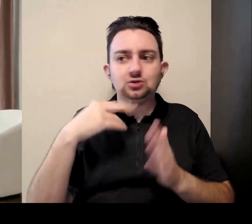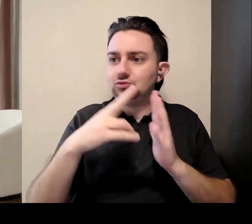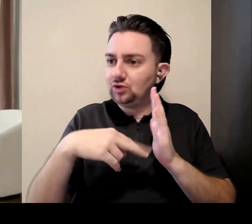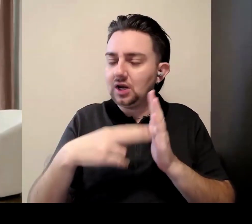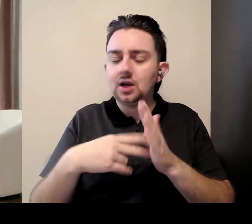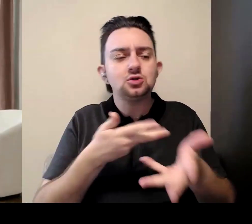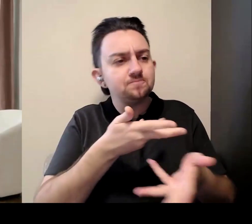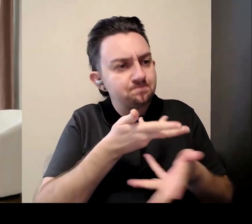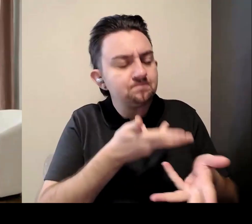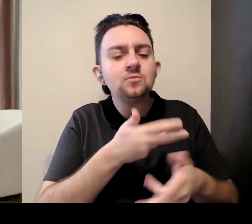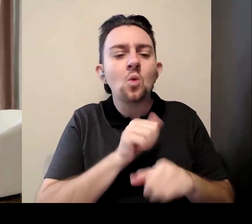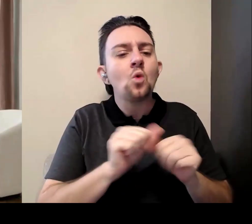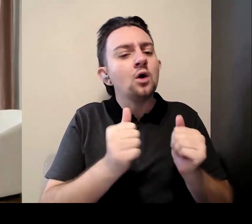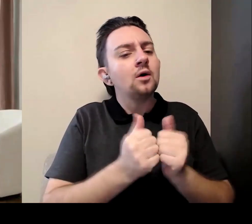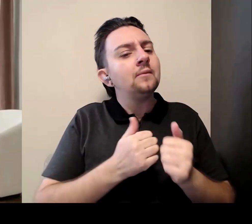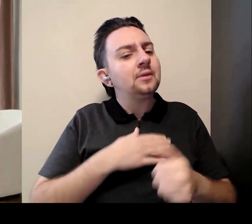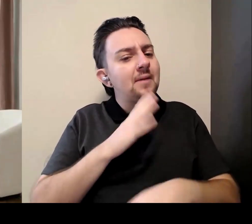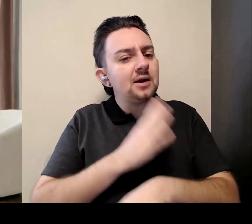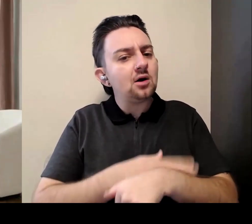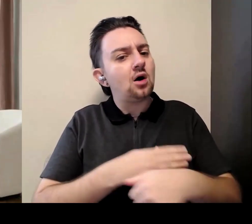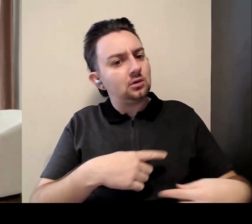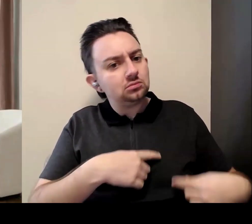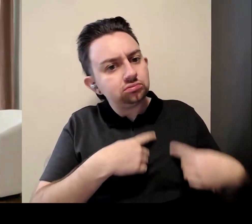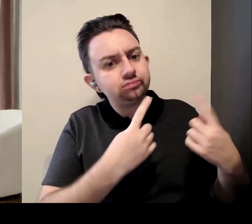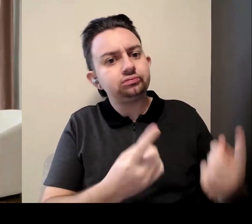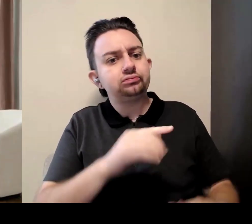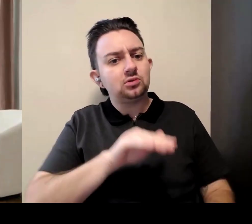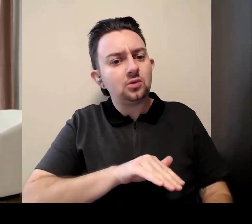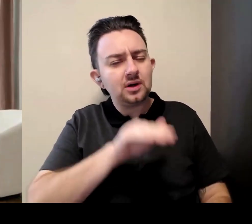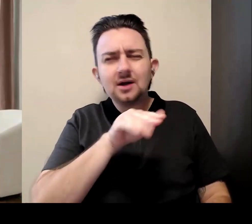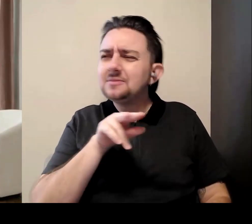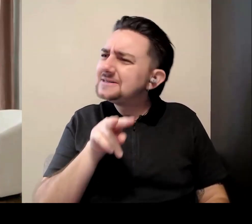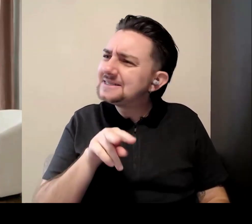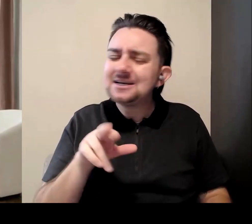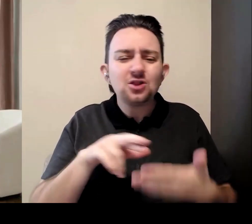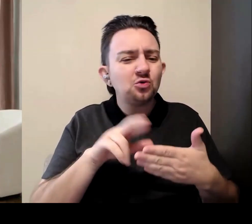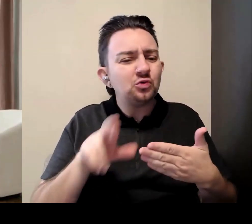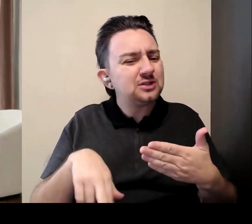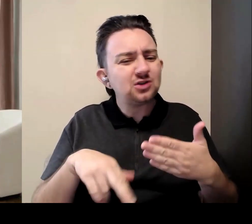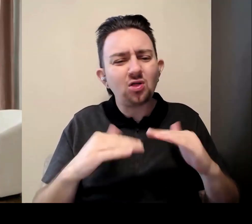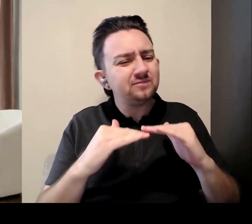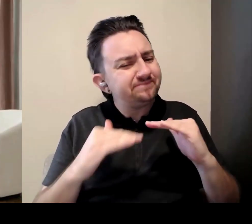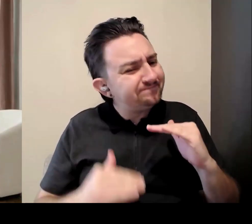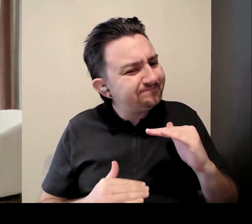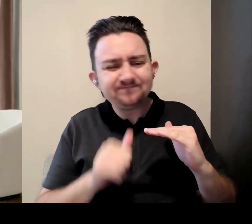And we just weren't seeing the results that should have been expected for that level of intervention.